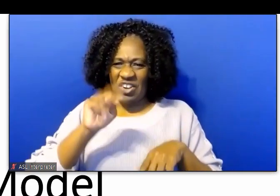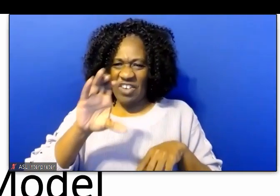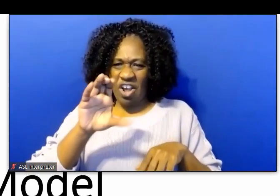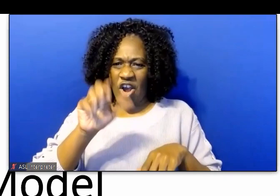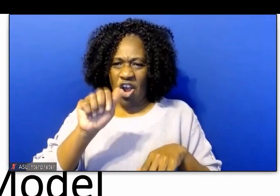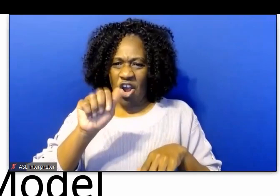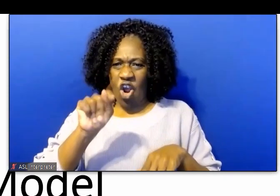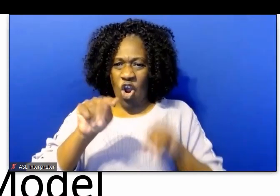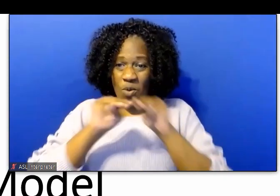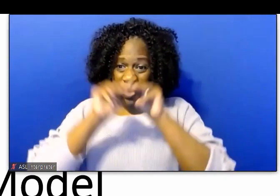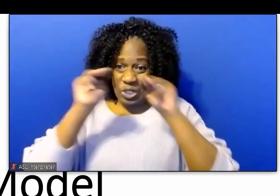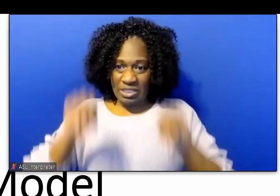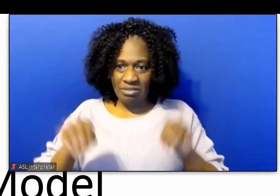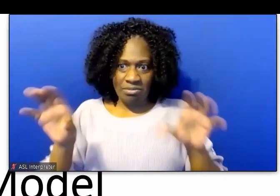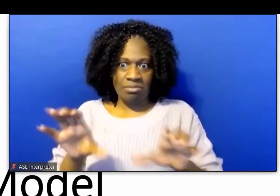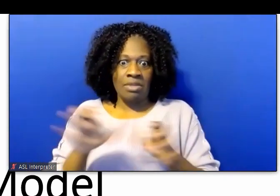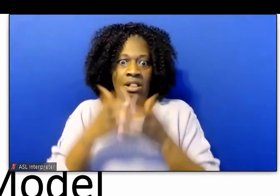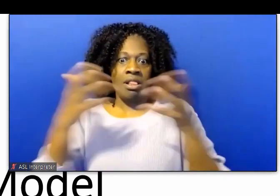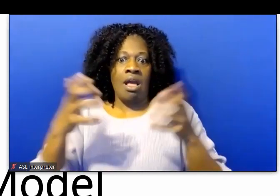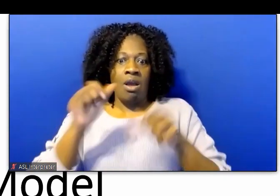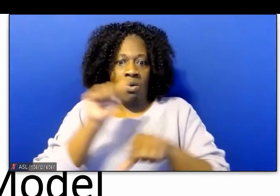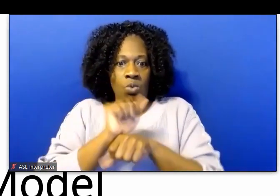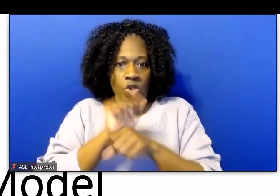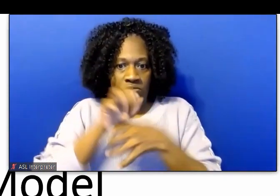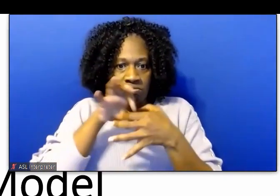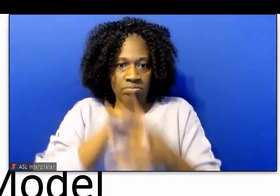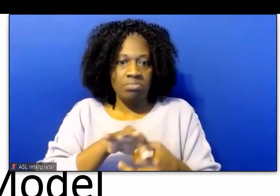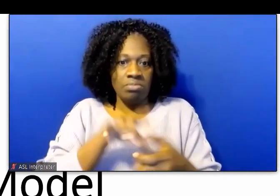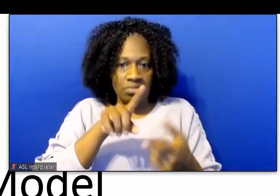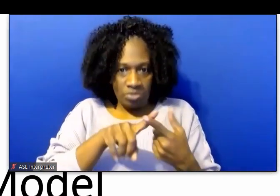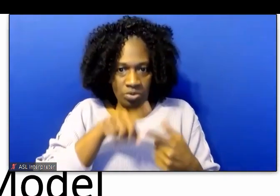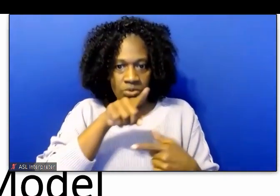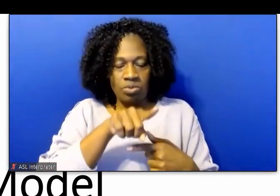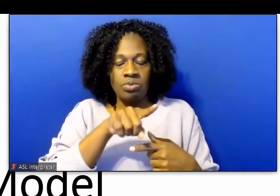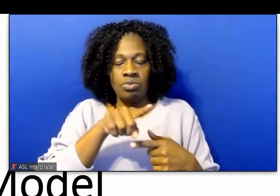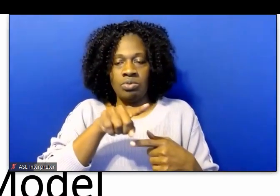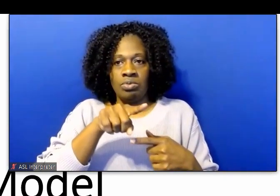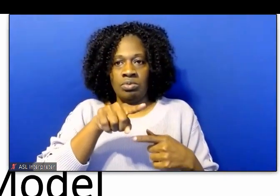who have been doing a lot of great work around accessibility, but the top photo is a young girl